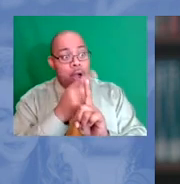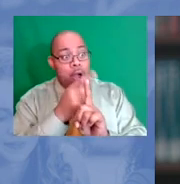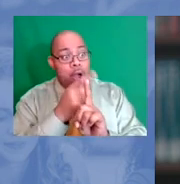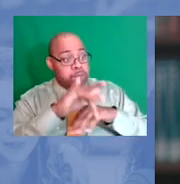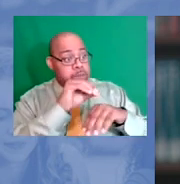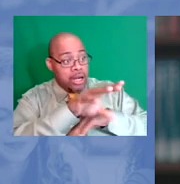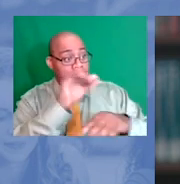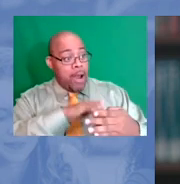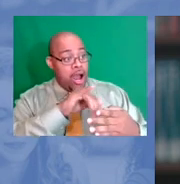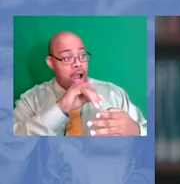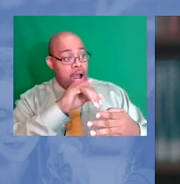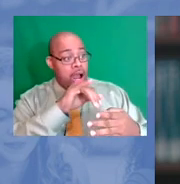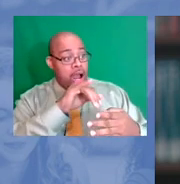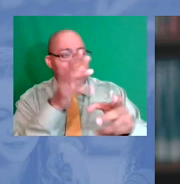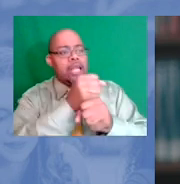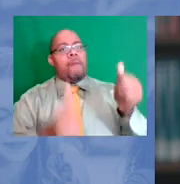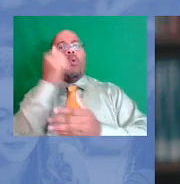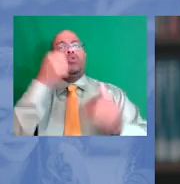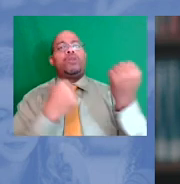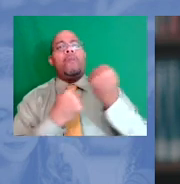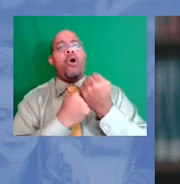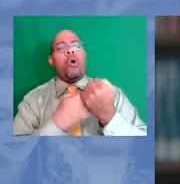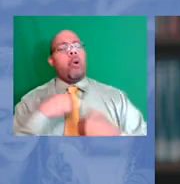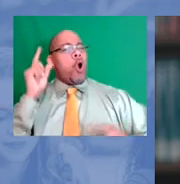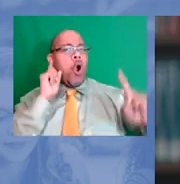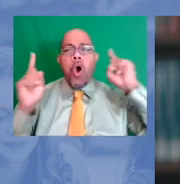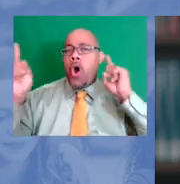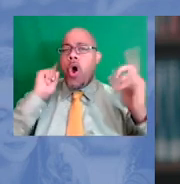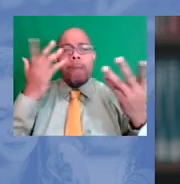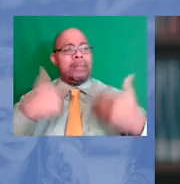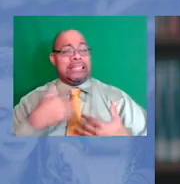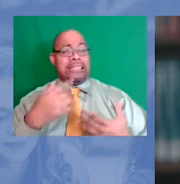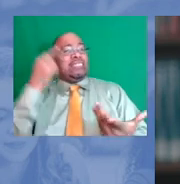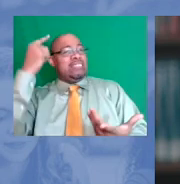WE HAVE HEARD AND MAYBE EVEN EXCLAIMED OURSELVES THAT EDUCATION IS THE GREAT EQUALIZER.